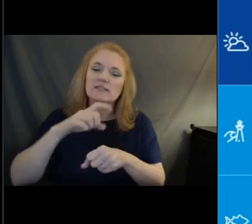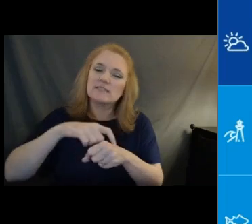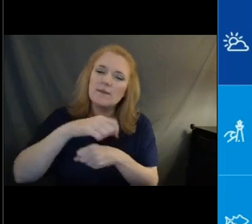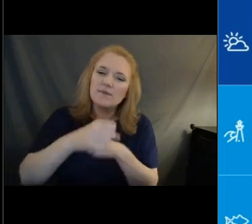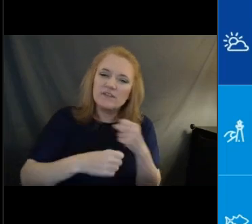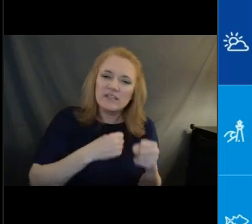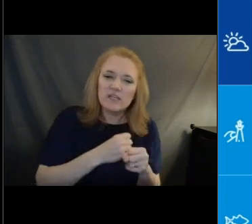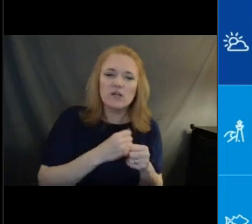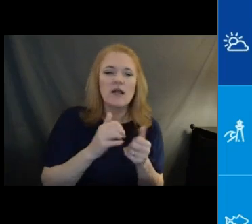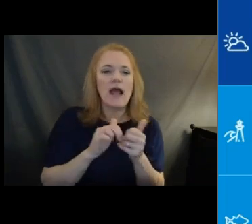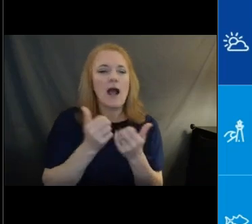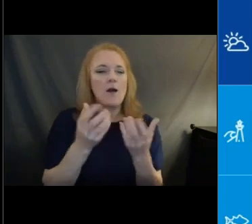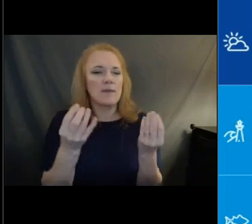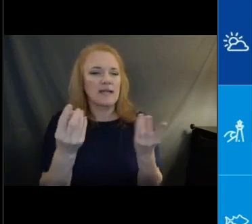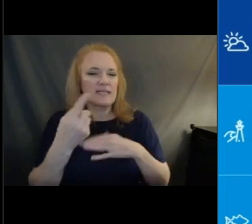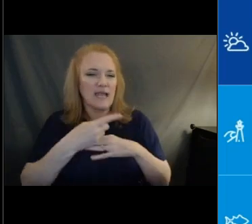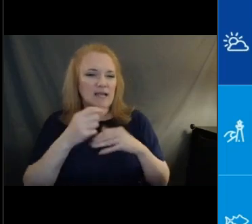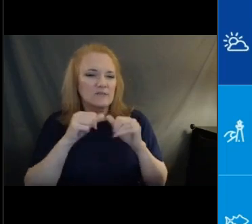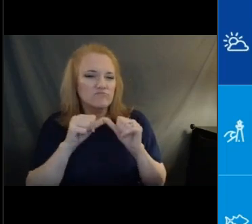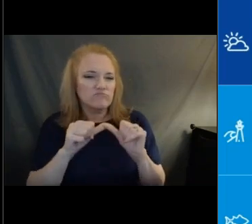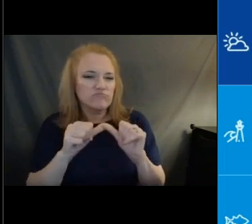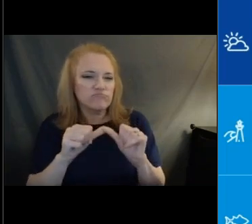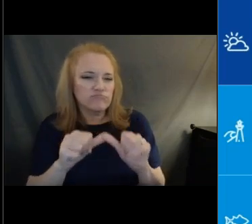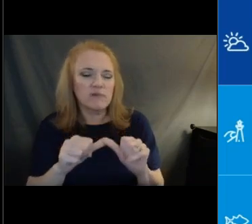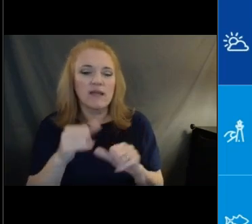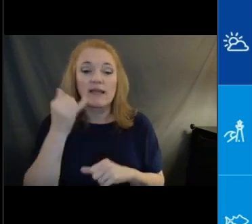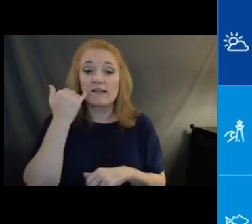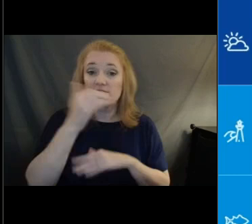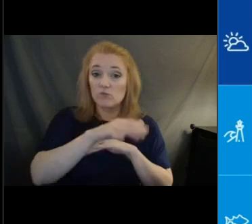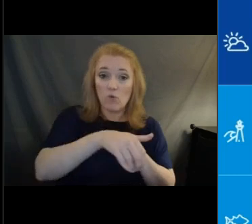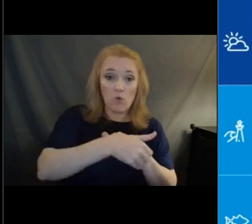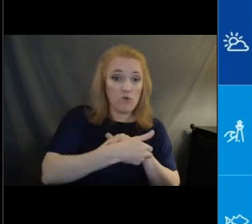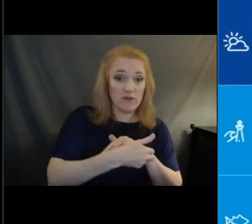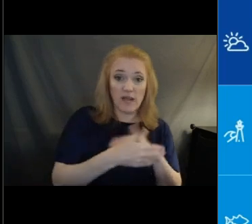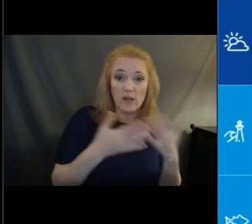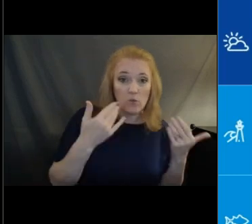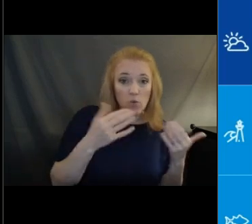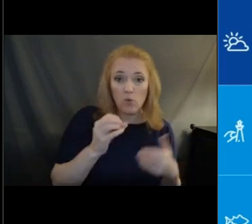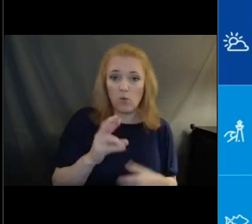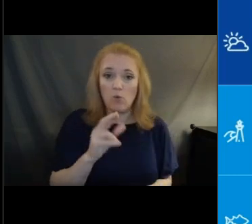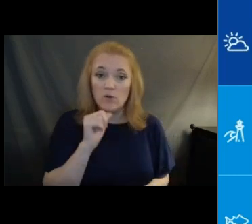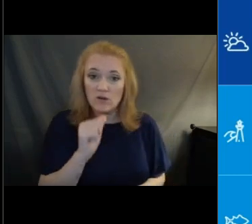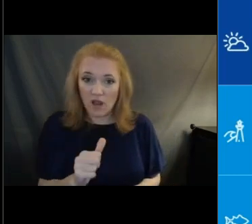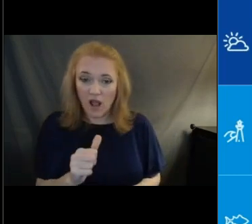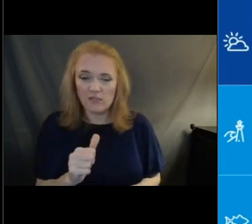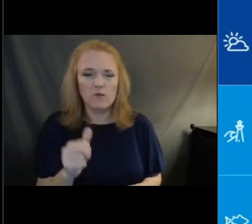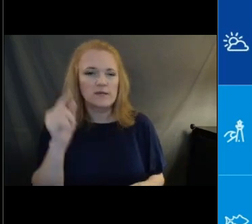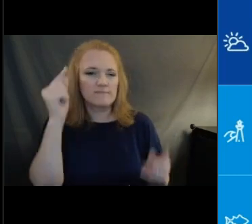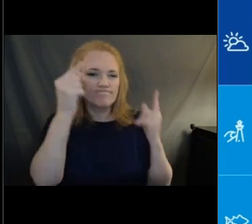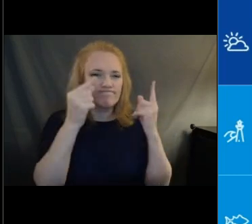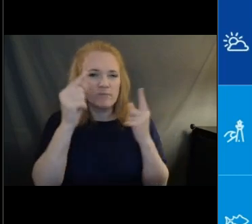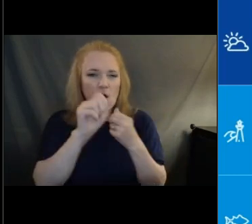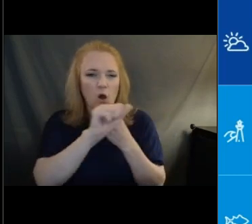of the unusual heat, and if there's any overnight relief, and lastly if those temperatures pose an